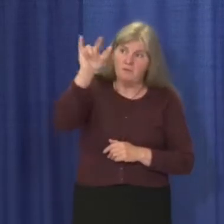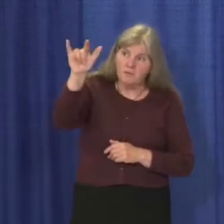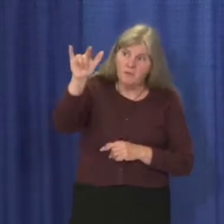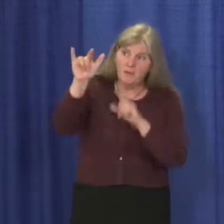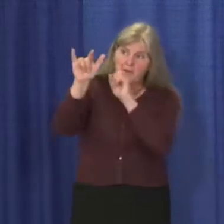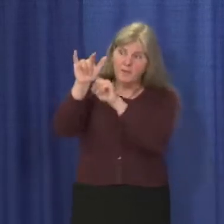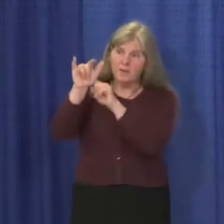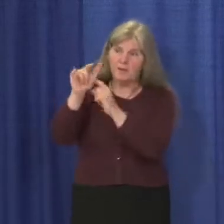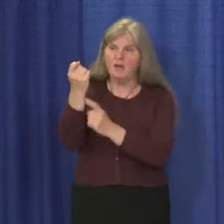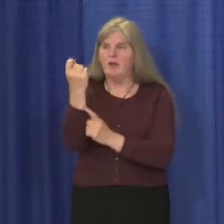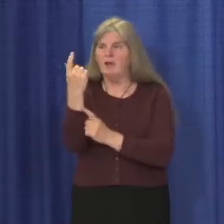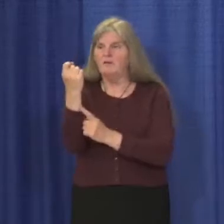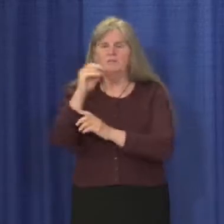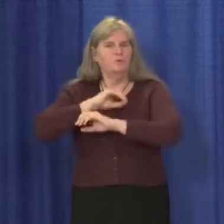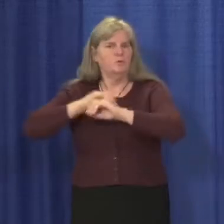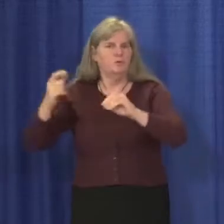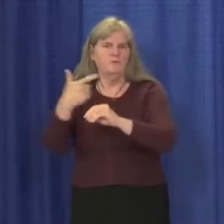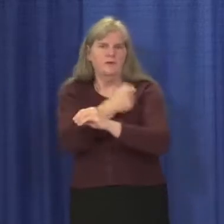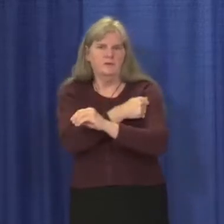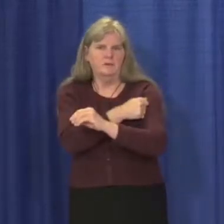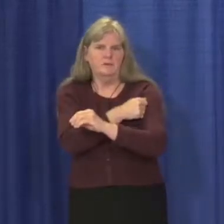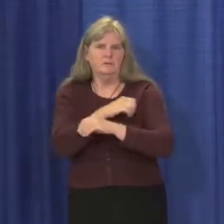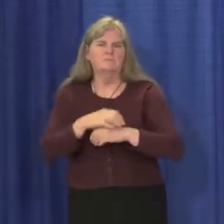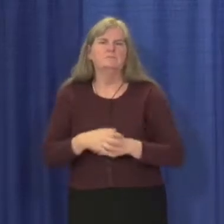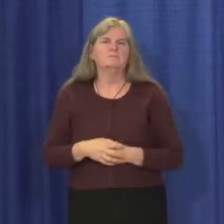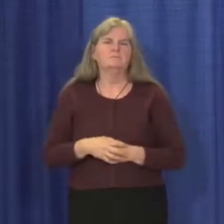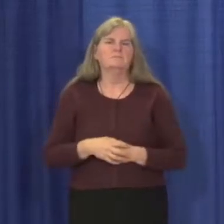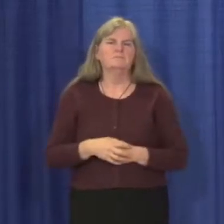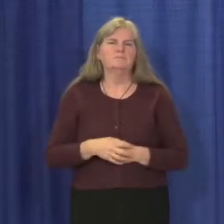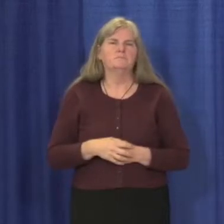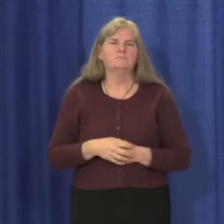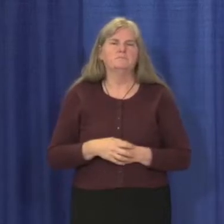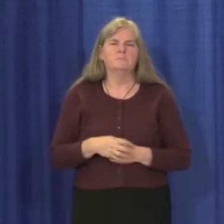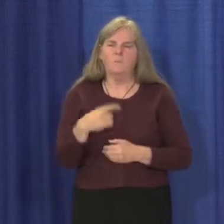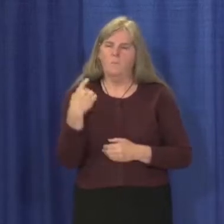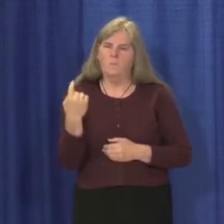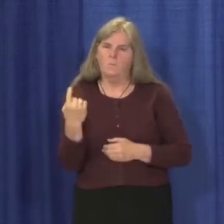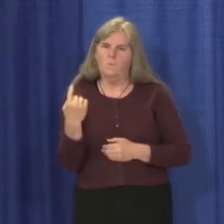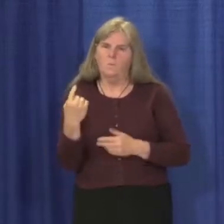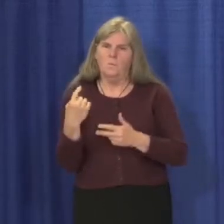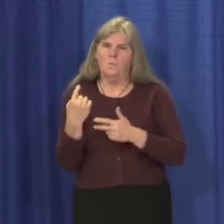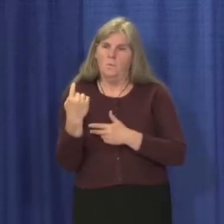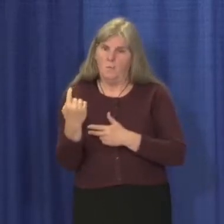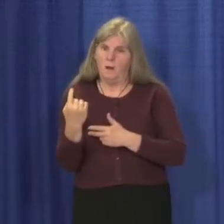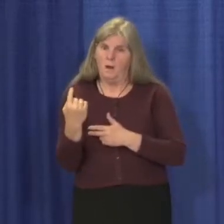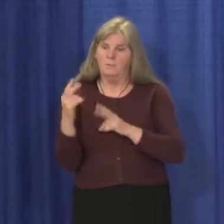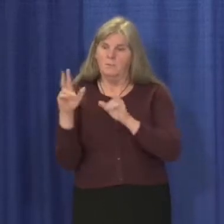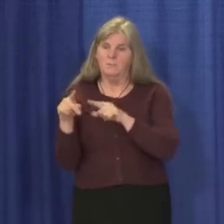11 were unvaccinated. One of the vaccinated was